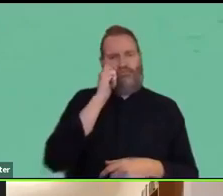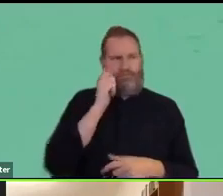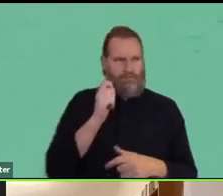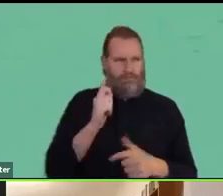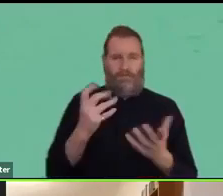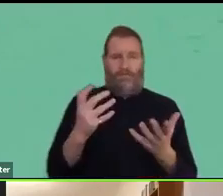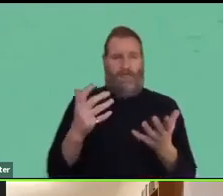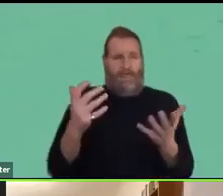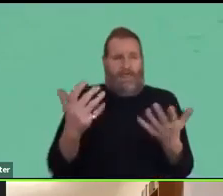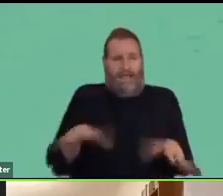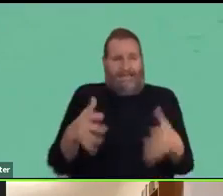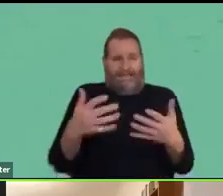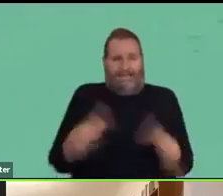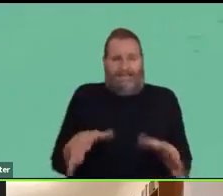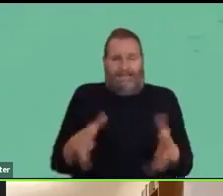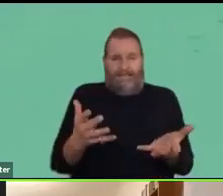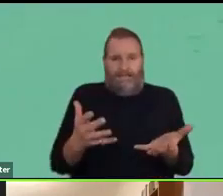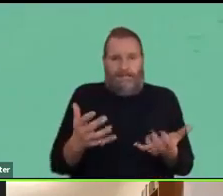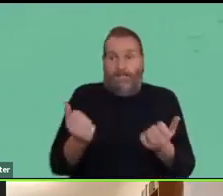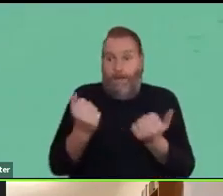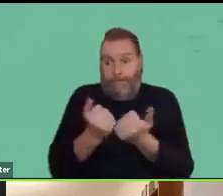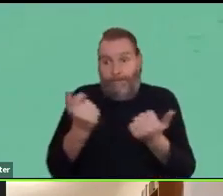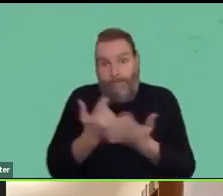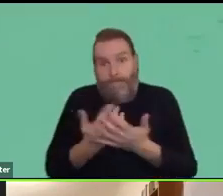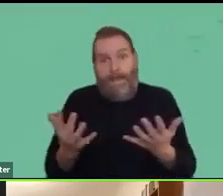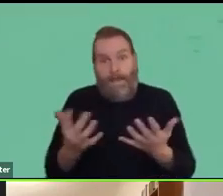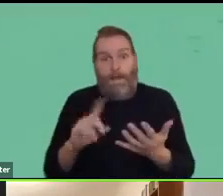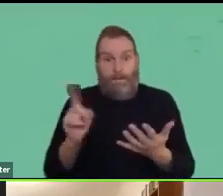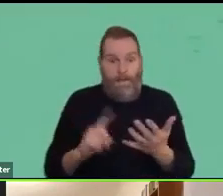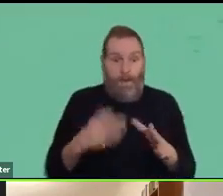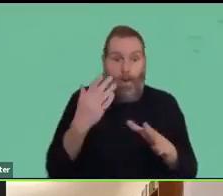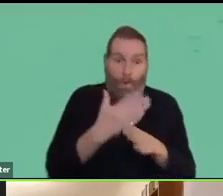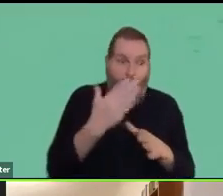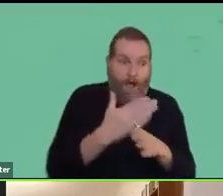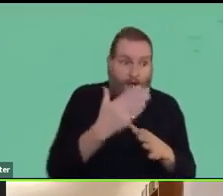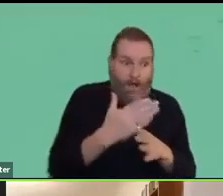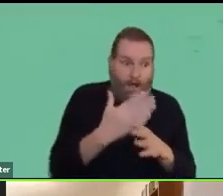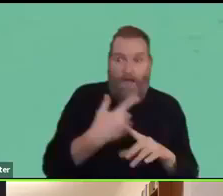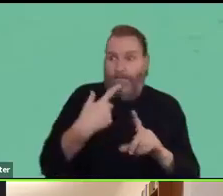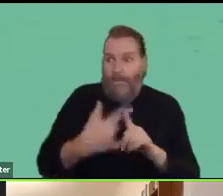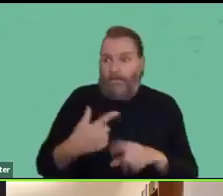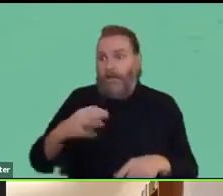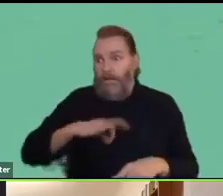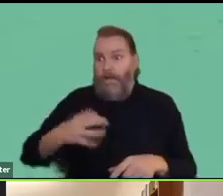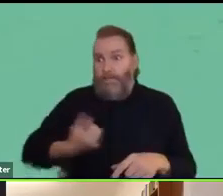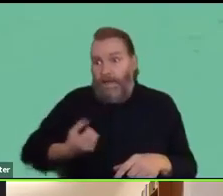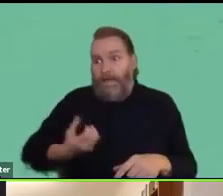for people many of whom are claiming benefits and as John McDonnell said in the debate you know in